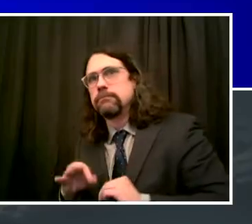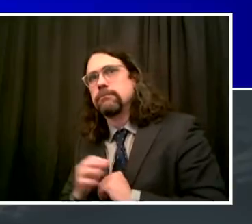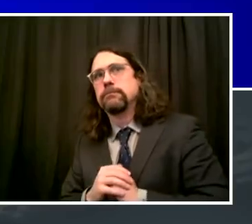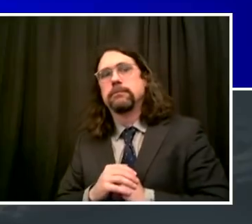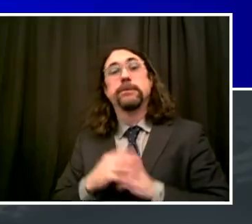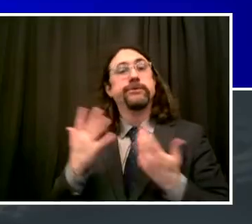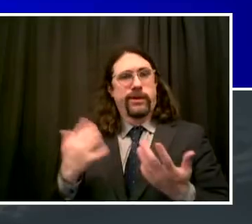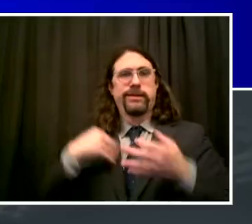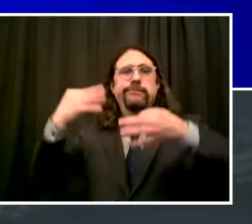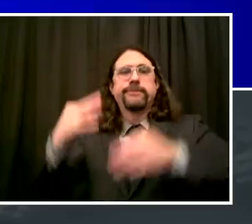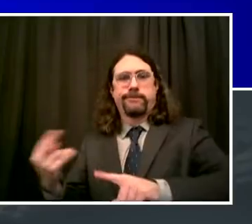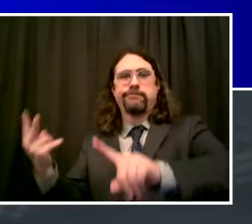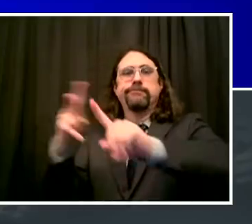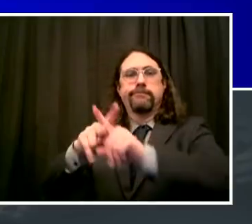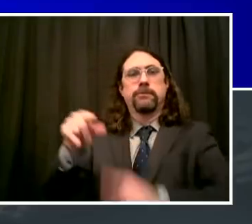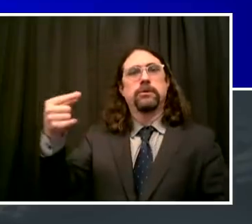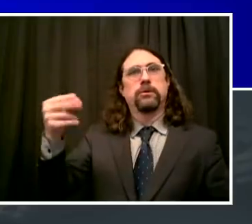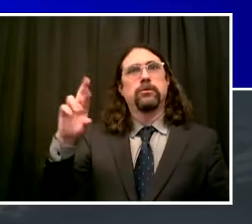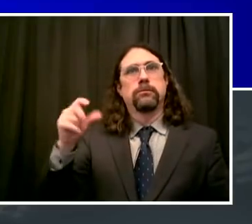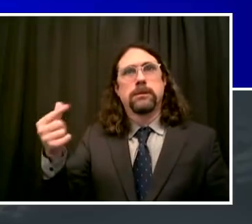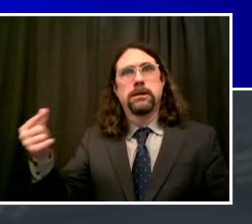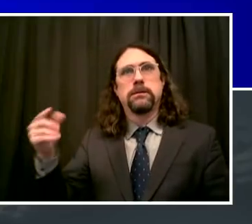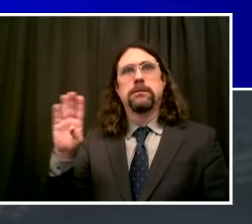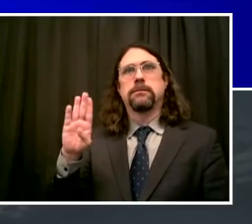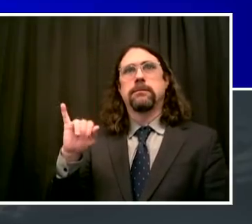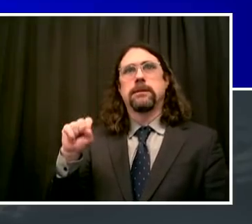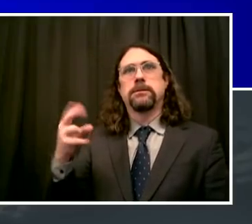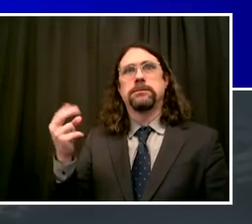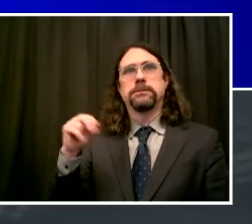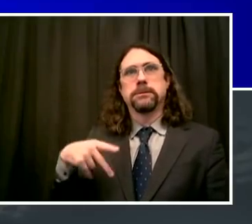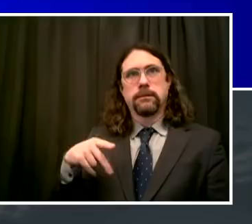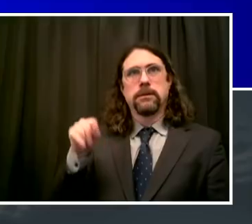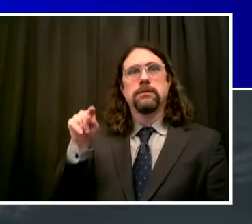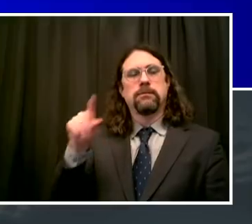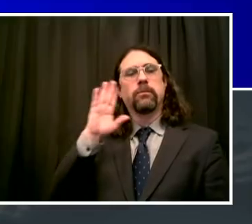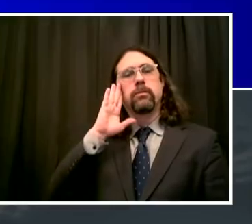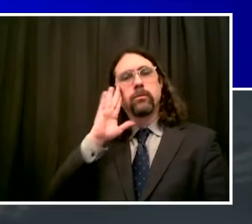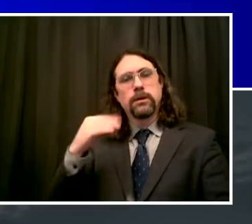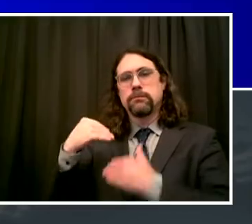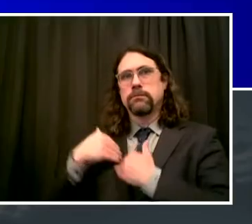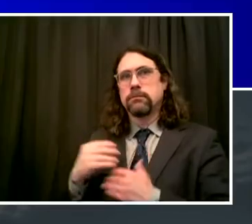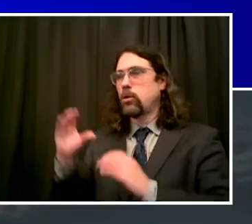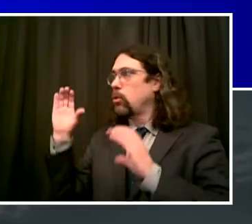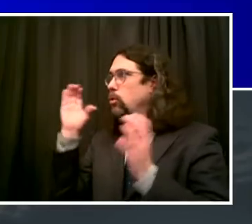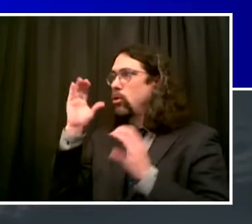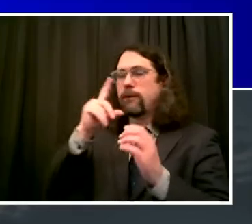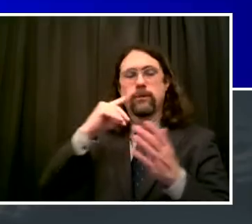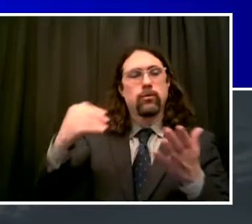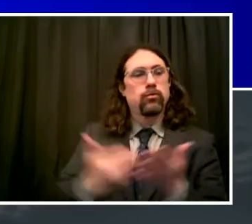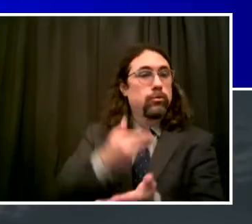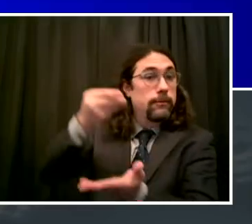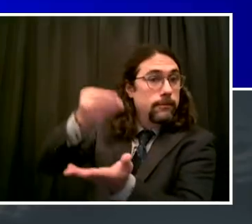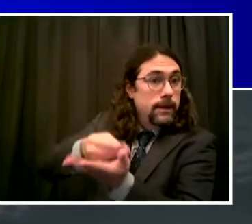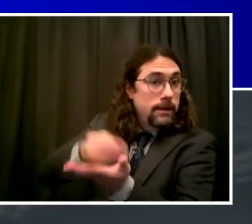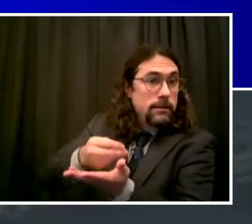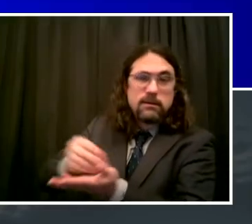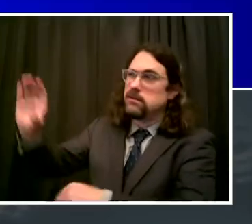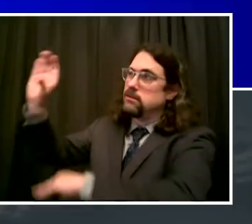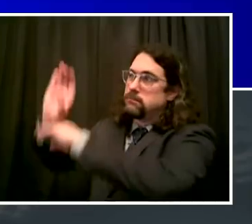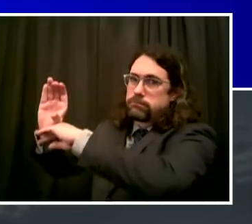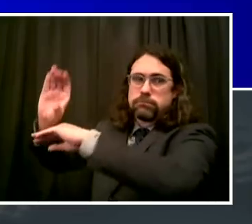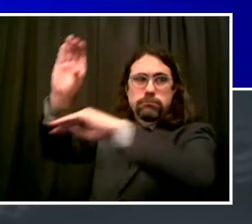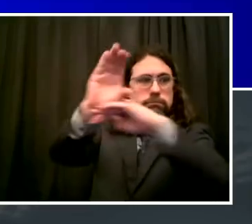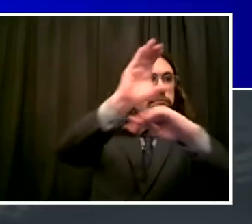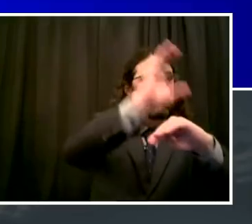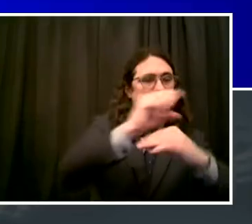CAPITAL FOR SMALL